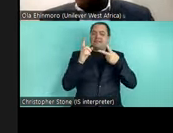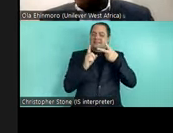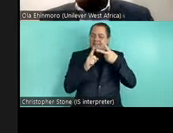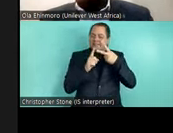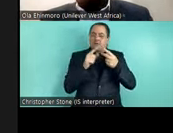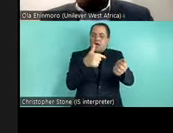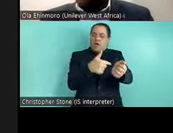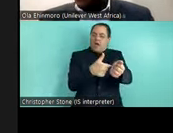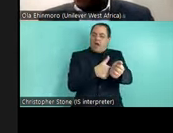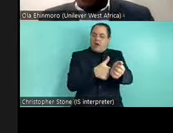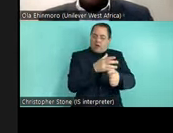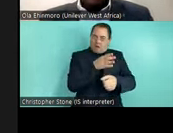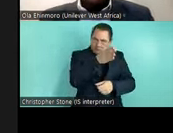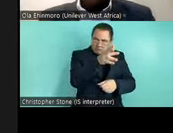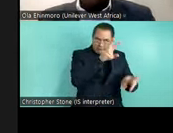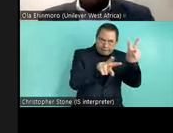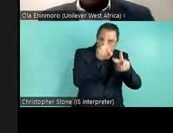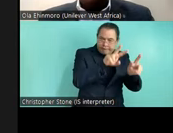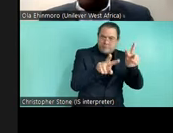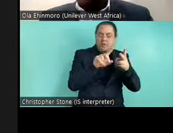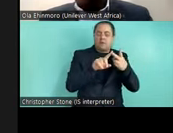office. 15:07:32 And then they also have pause, you